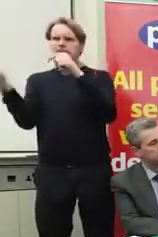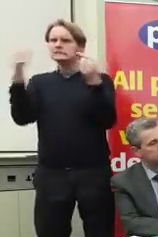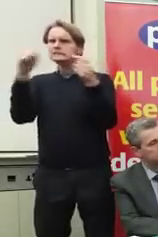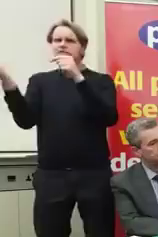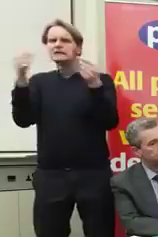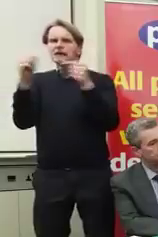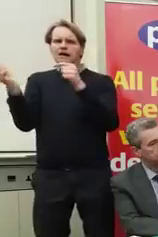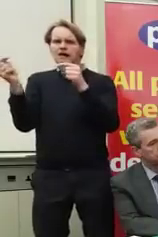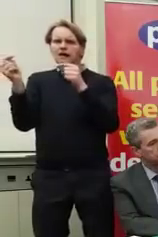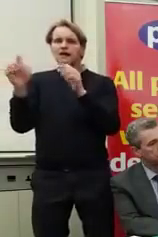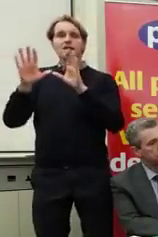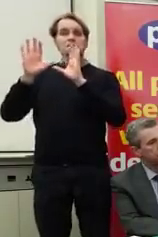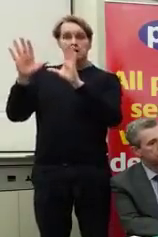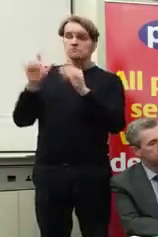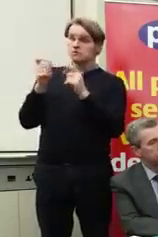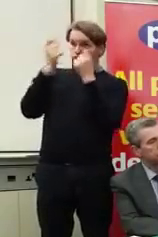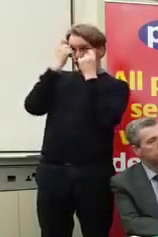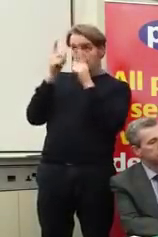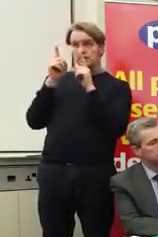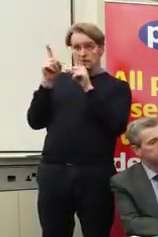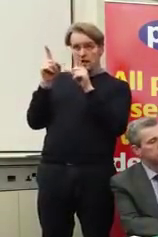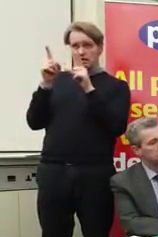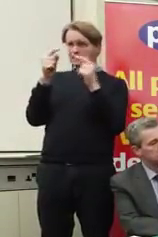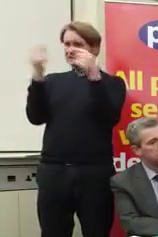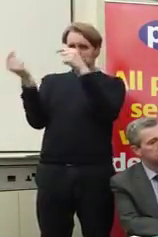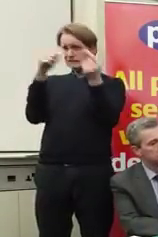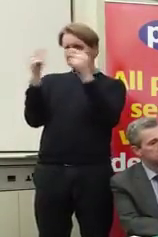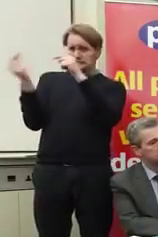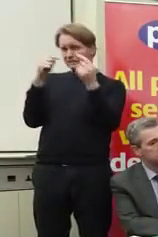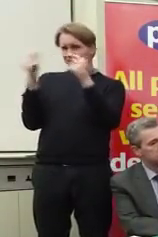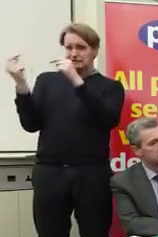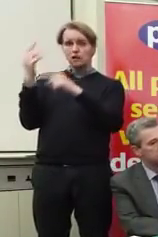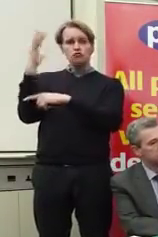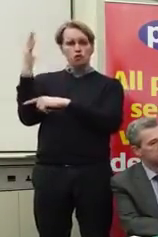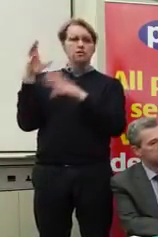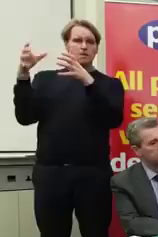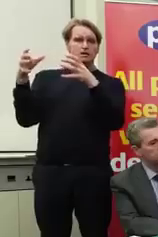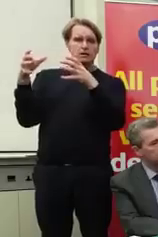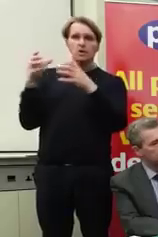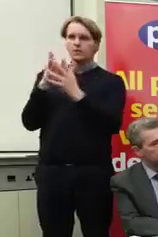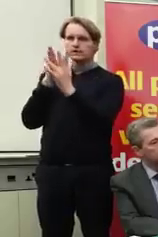that, and put all the demands upon them now to act, and divide them. Divide them